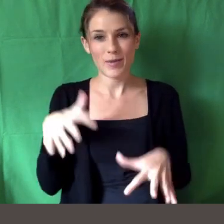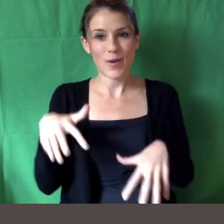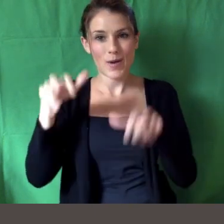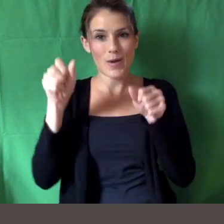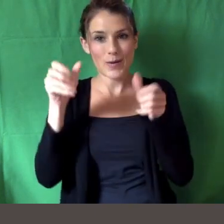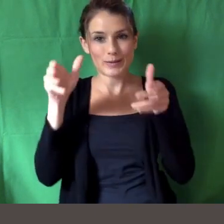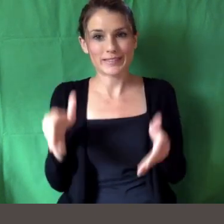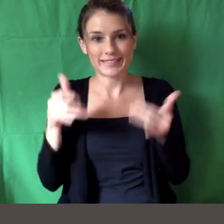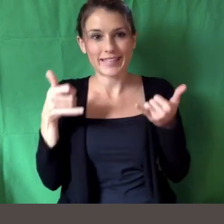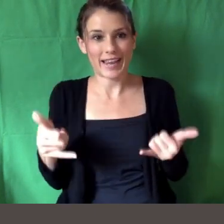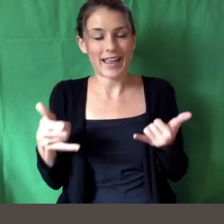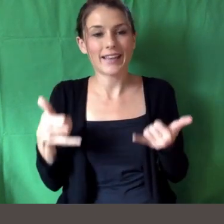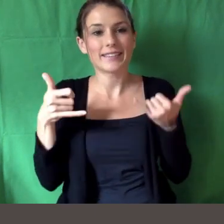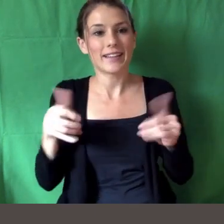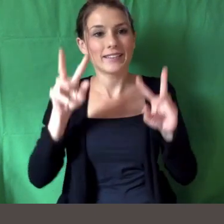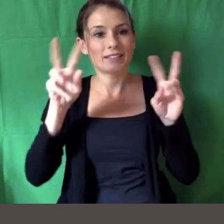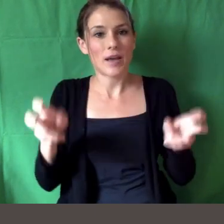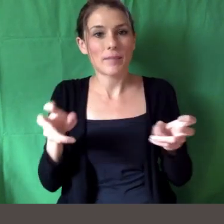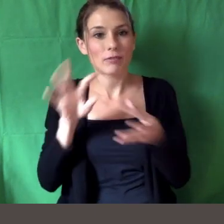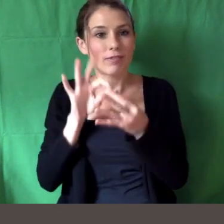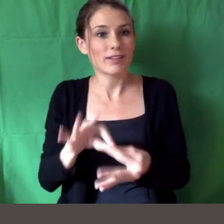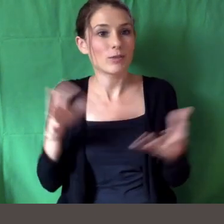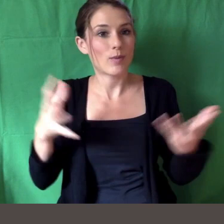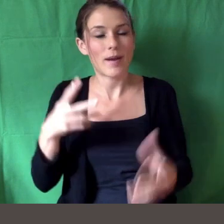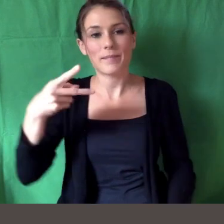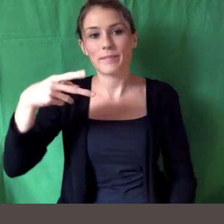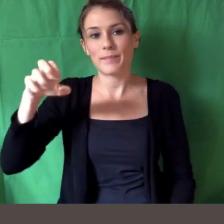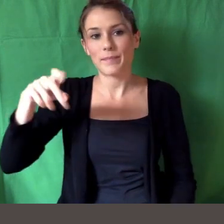today's topic is all about PEPs.